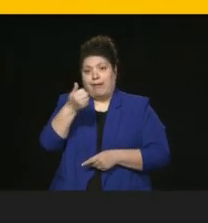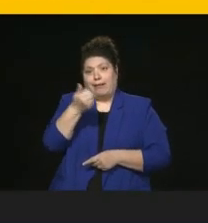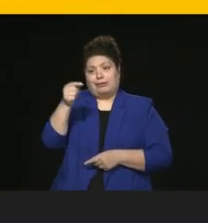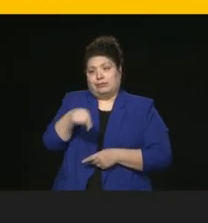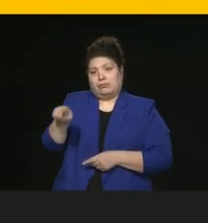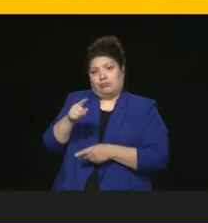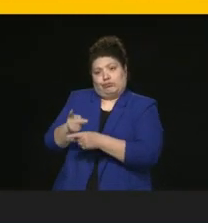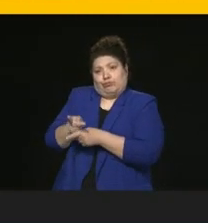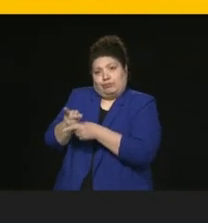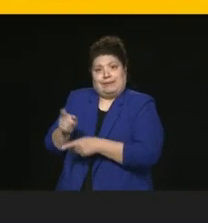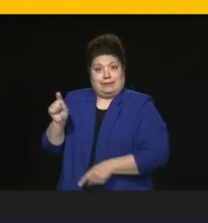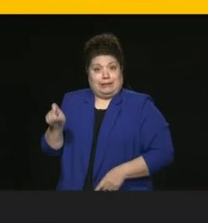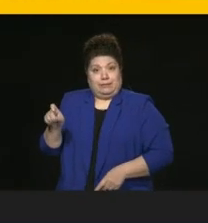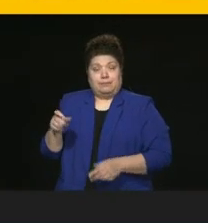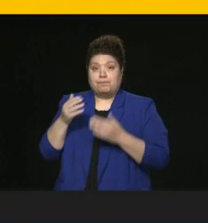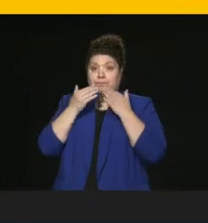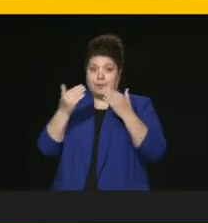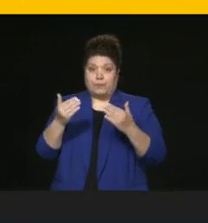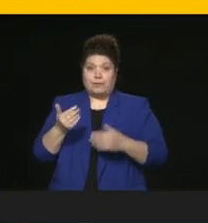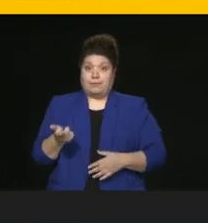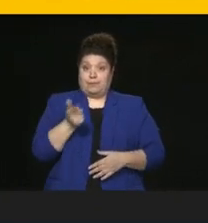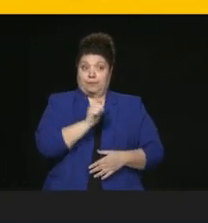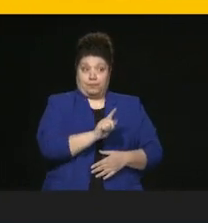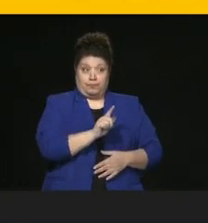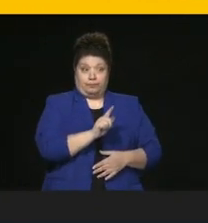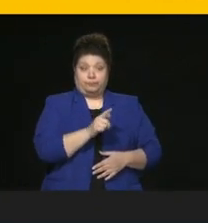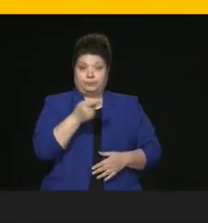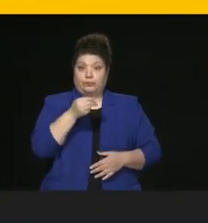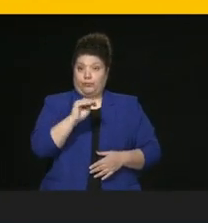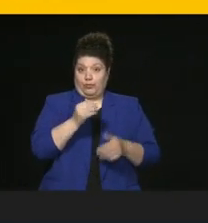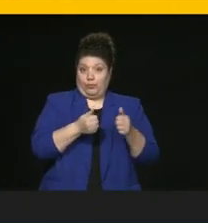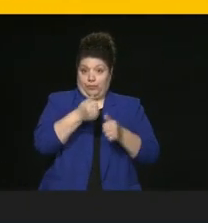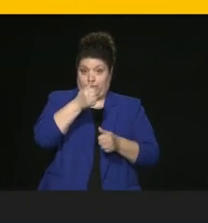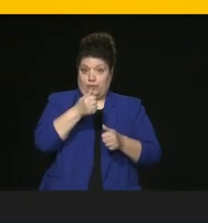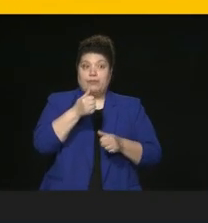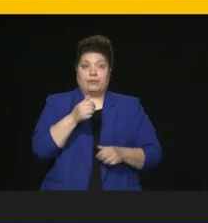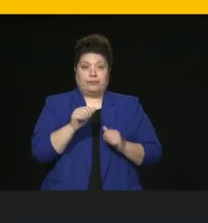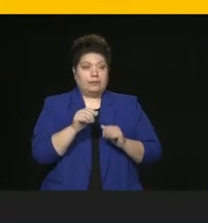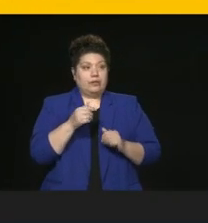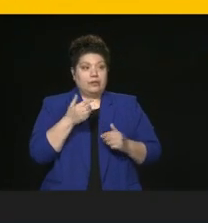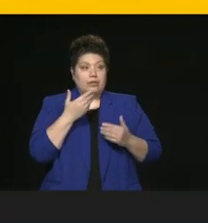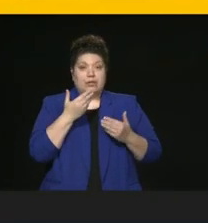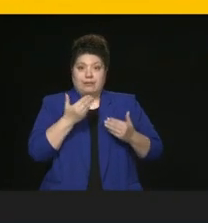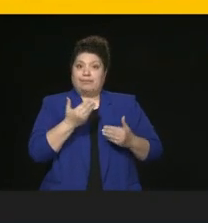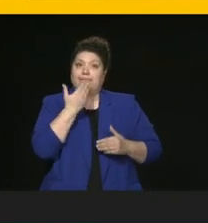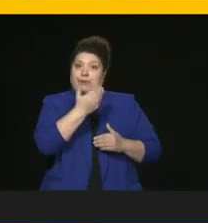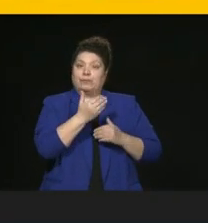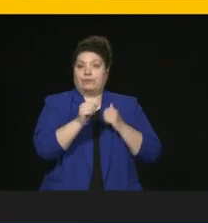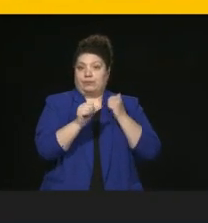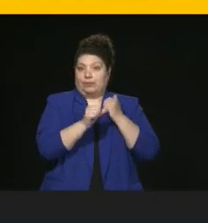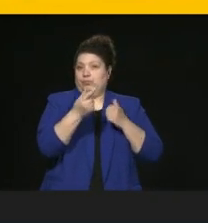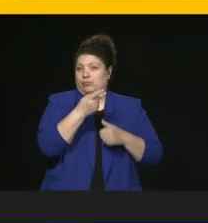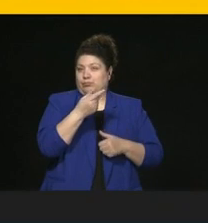AND OTHERS IN NEED OF CARE. THANK YOU. Chrystia Freeland (Deputy Prime Minister): THANK YOU. WE'RE NOW READY TO TAKE